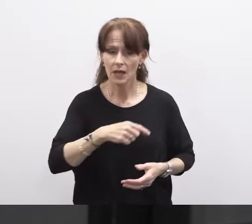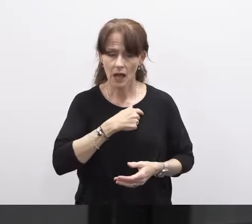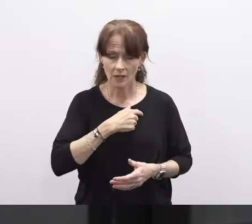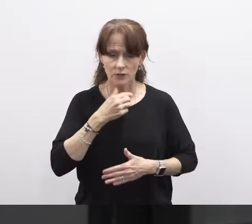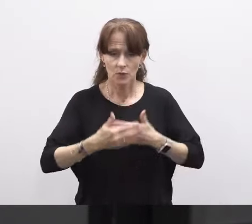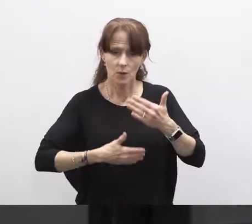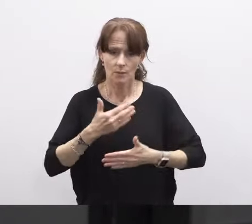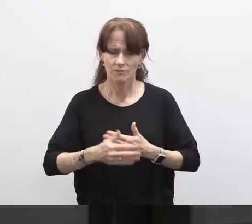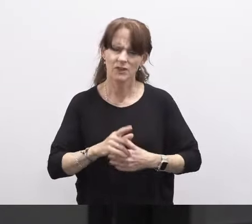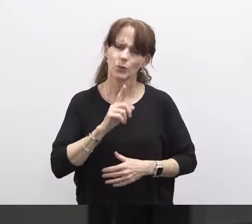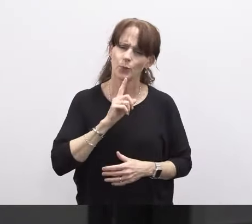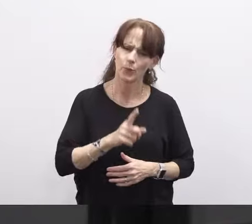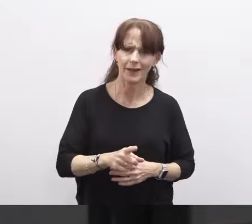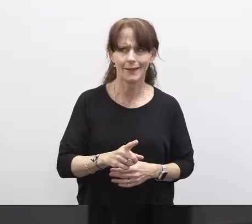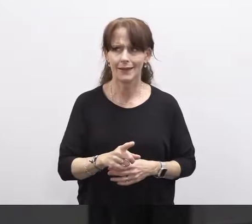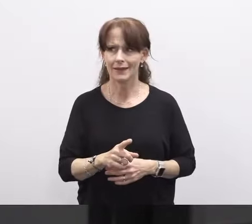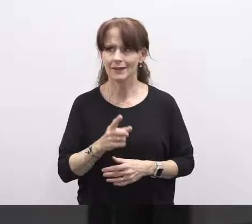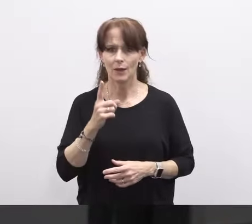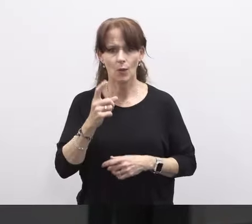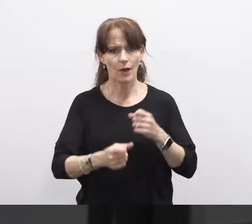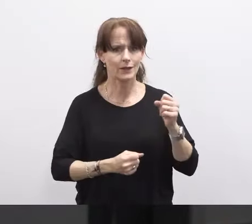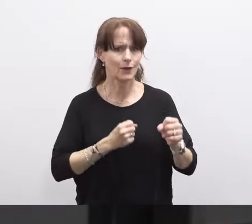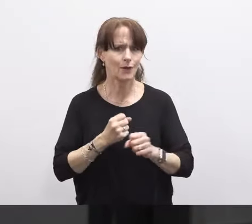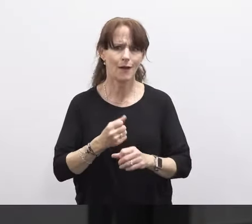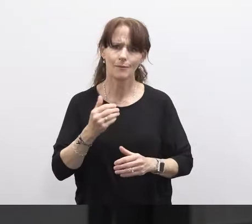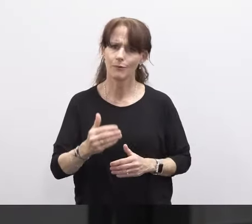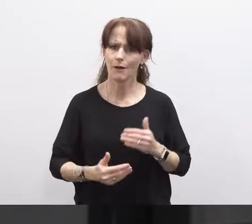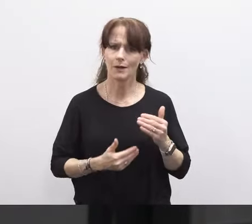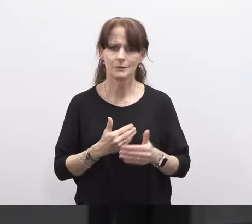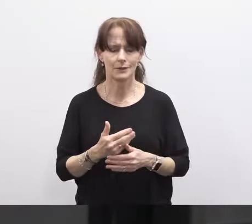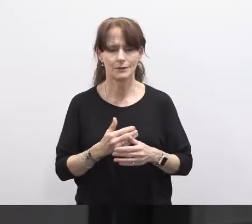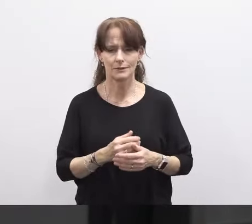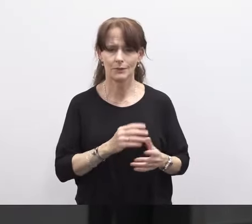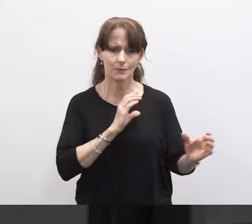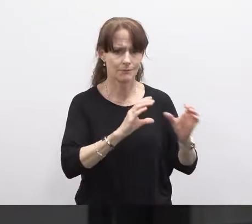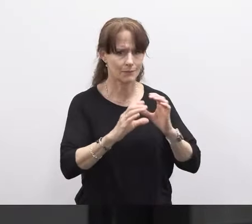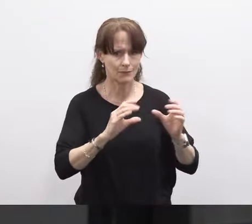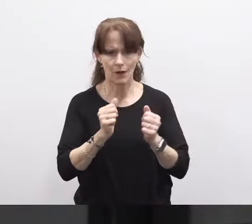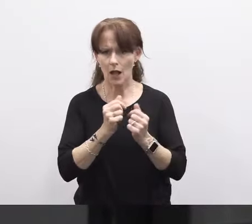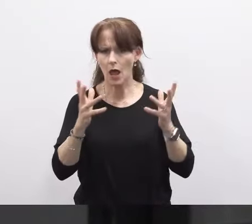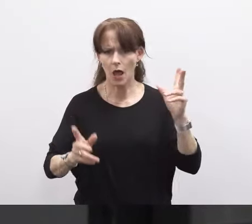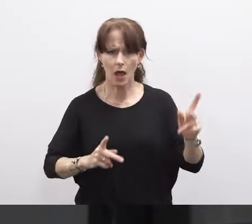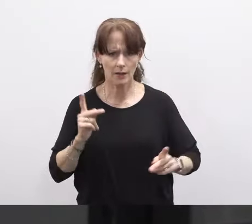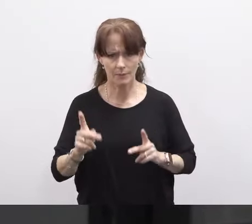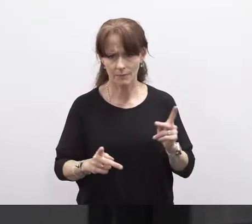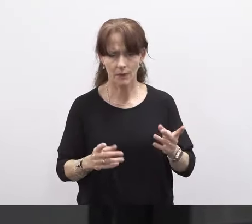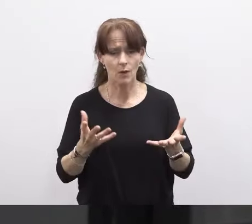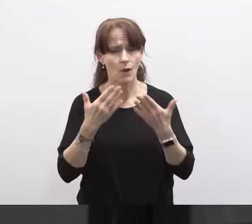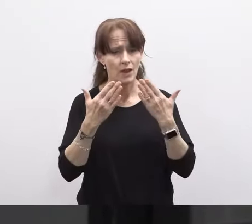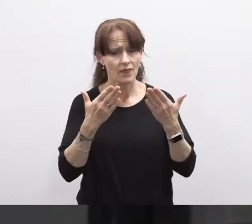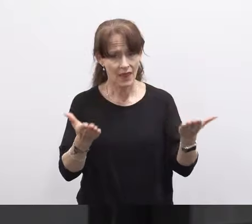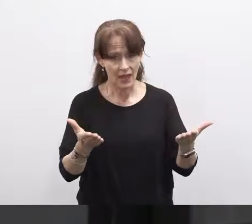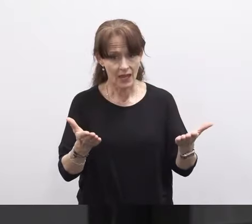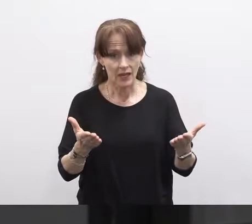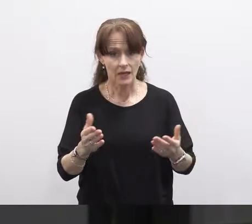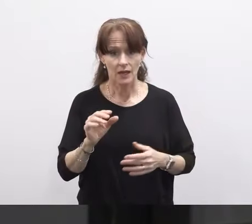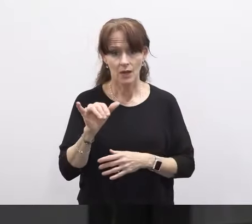It's a really, again, a year long process, we touch a lot of people in the process. So I do wanna thank Yumi and her team,